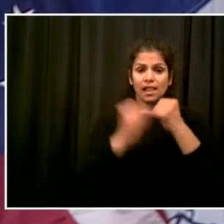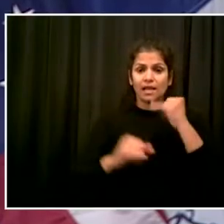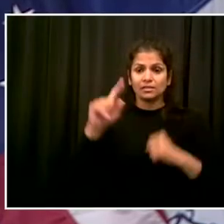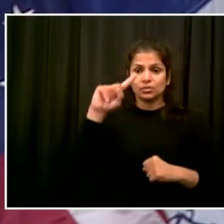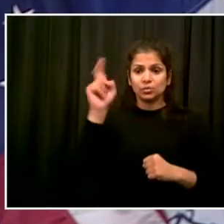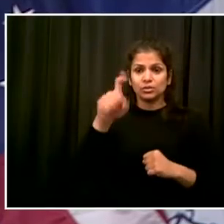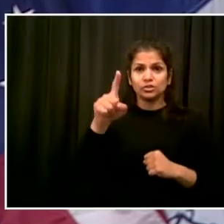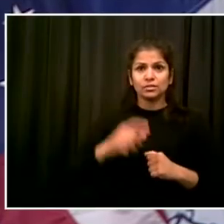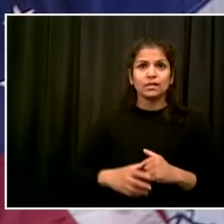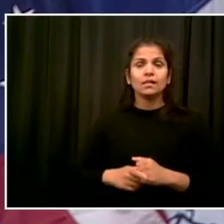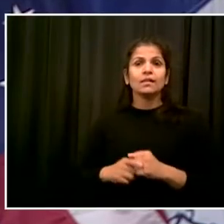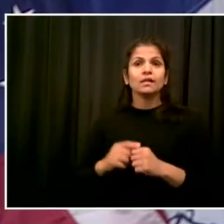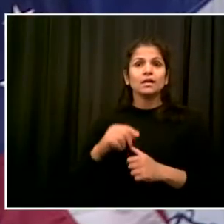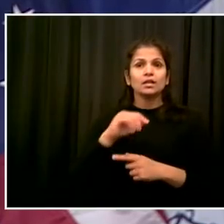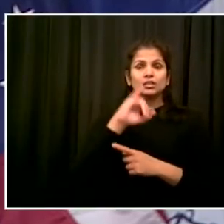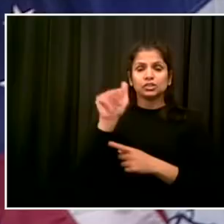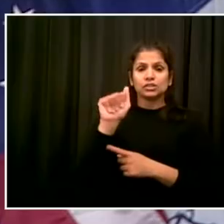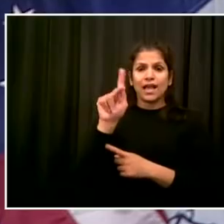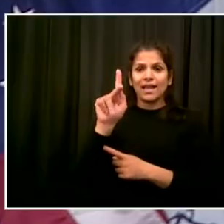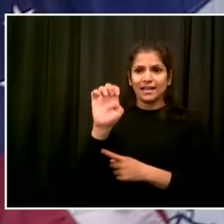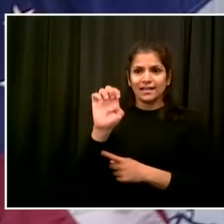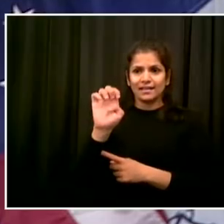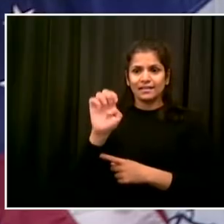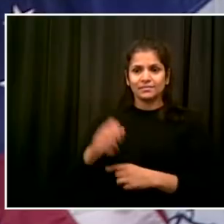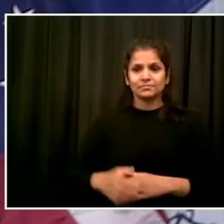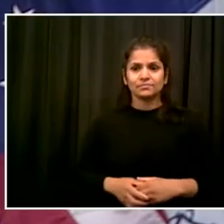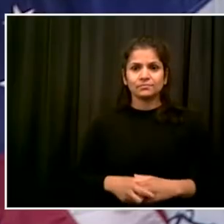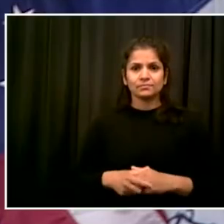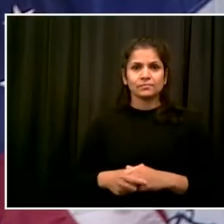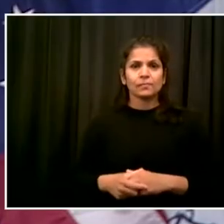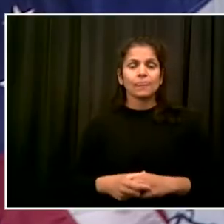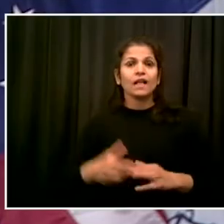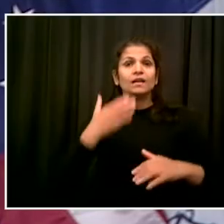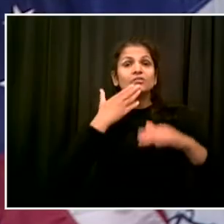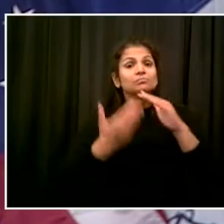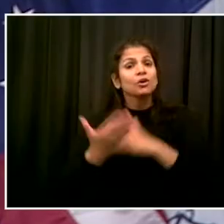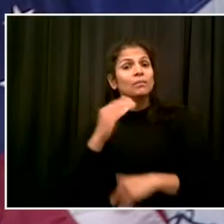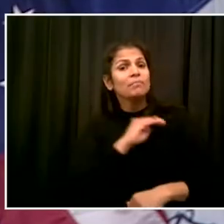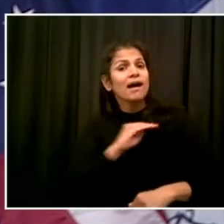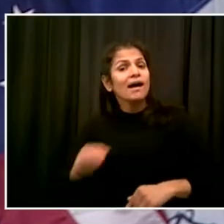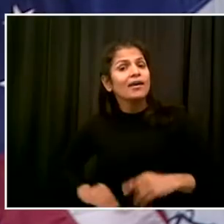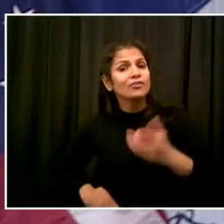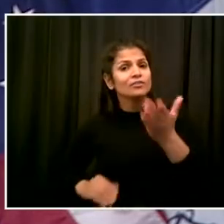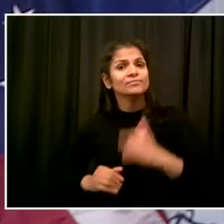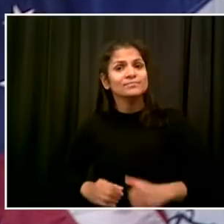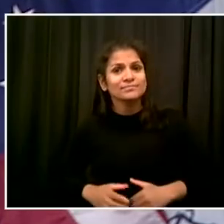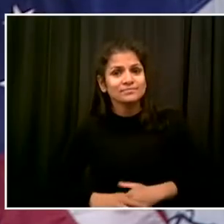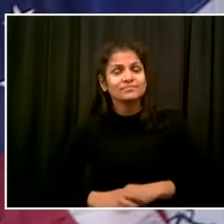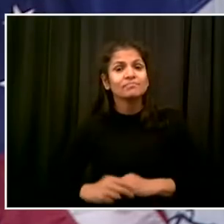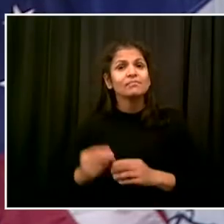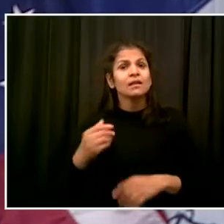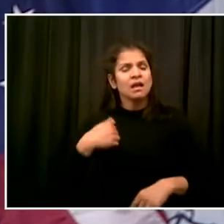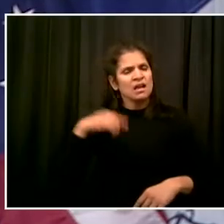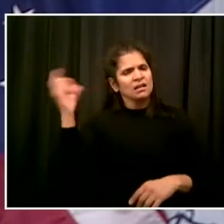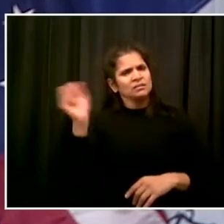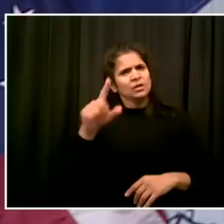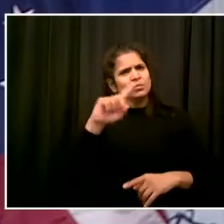AND EACH BUS. MUST